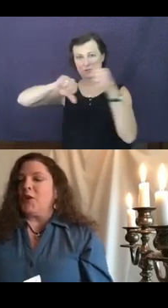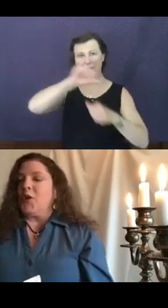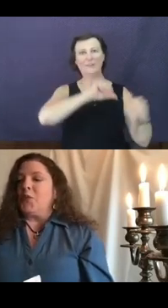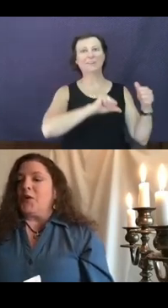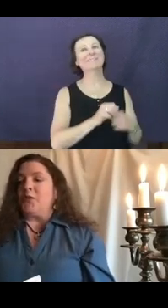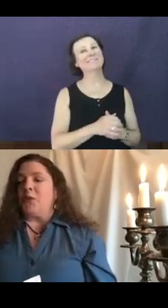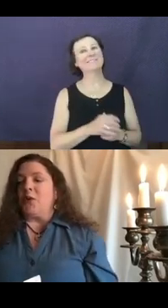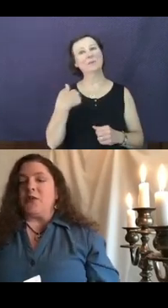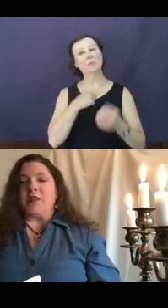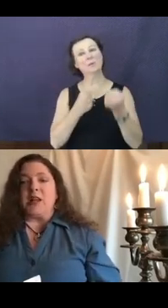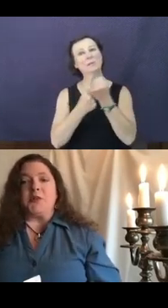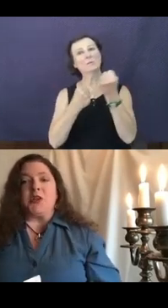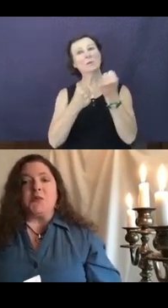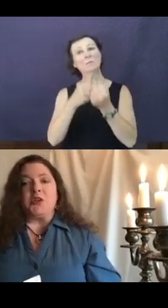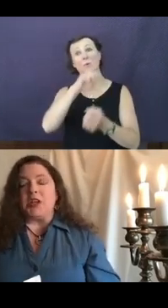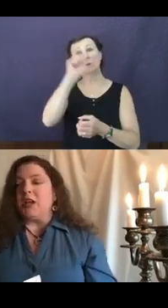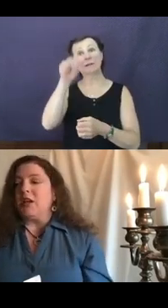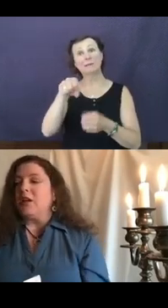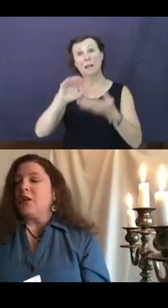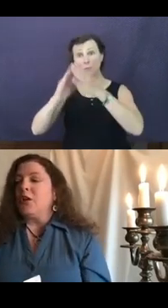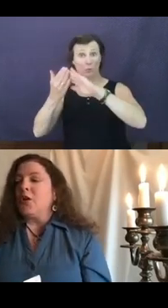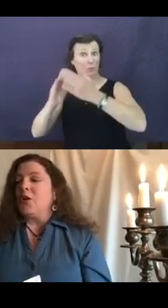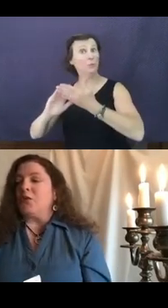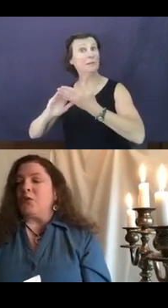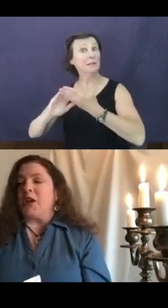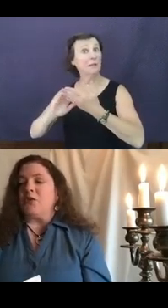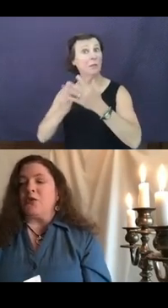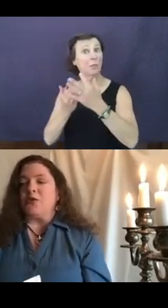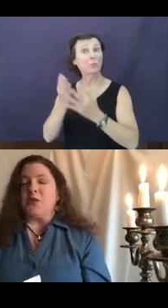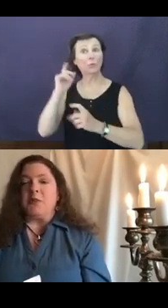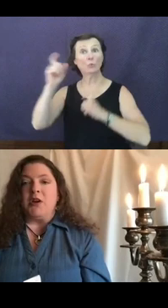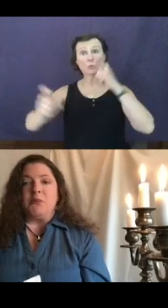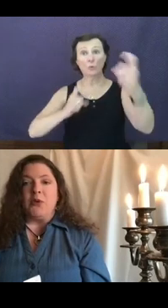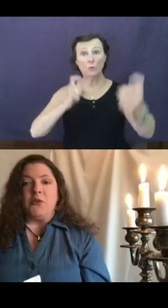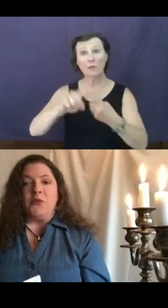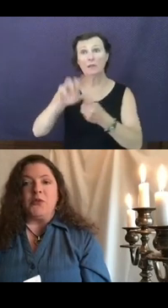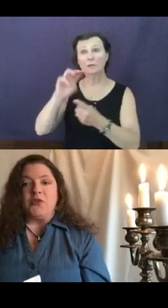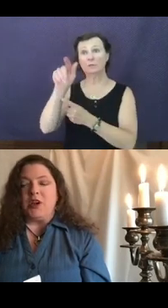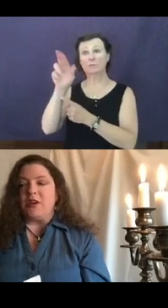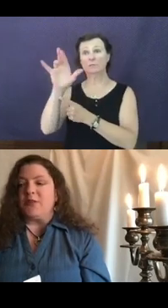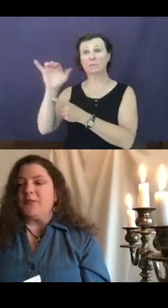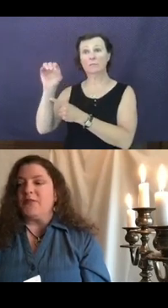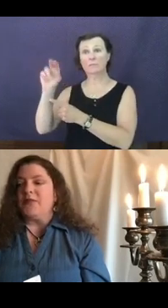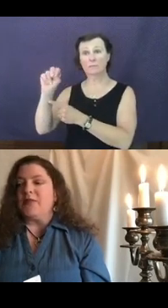We support the Salem community through donations to the Marion-Polk Food Share,